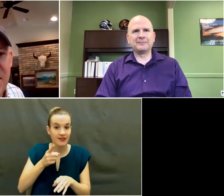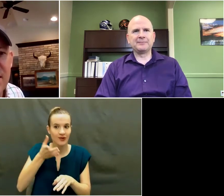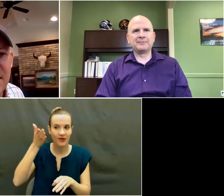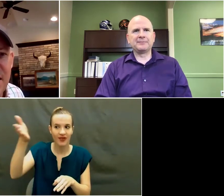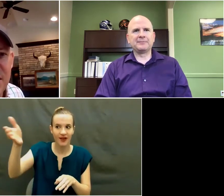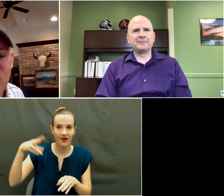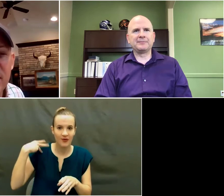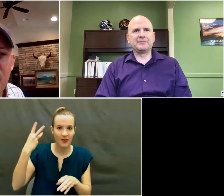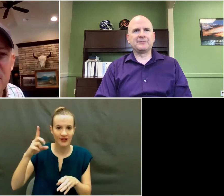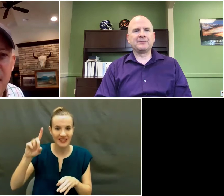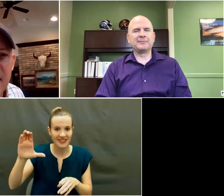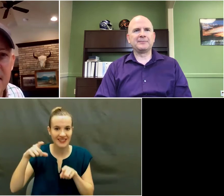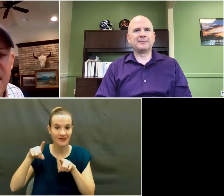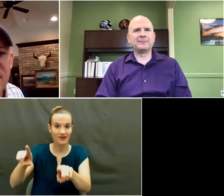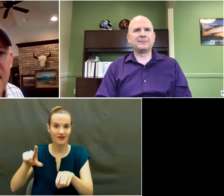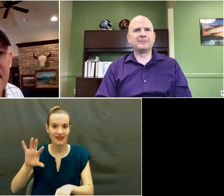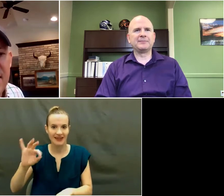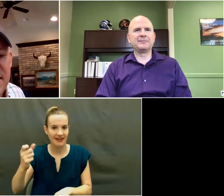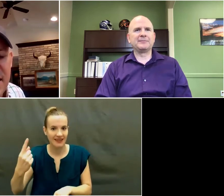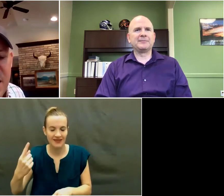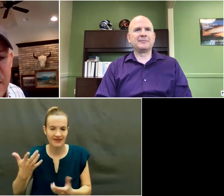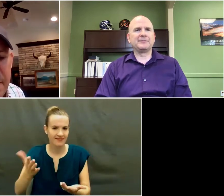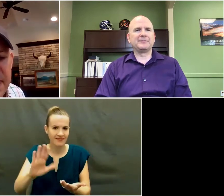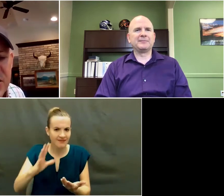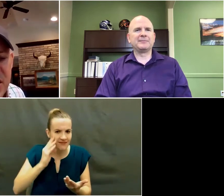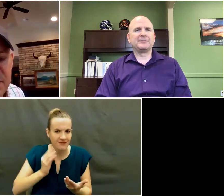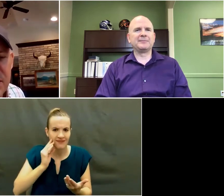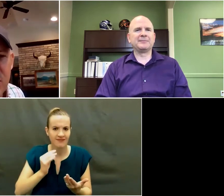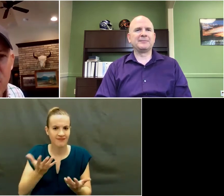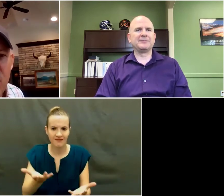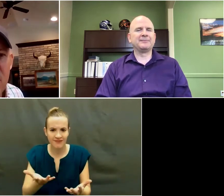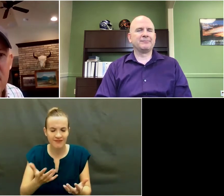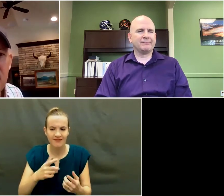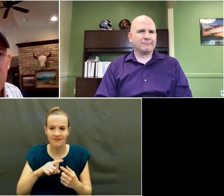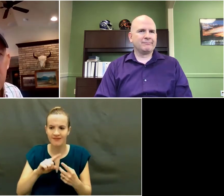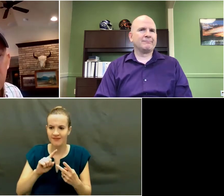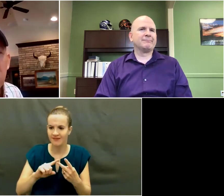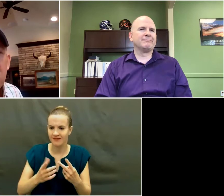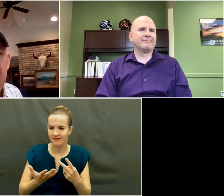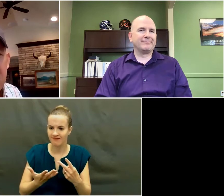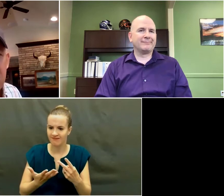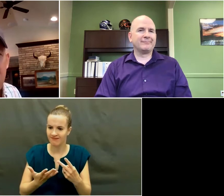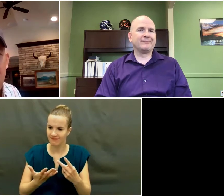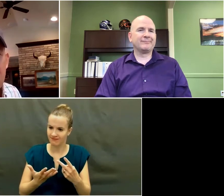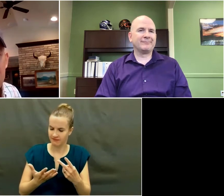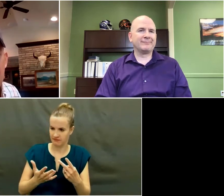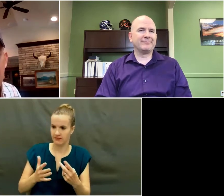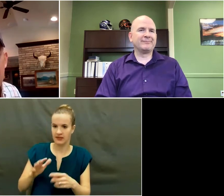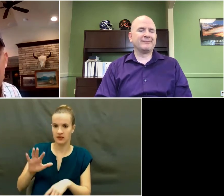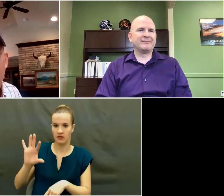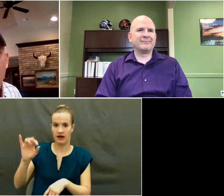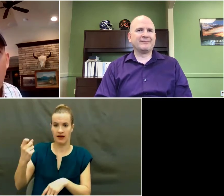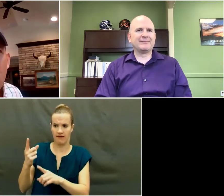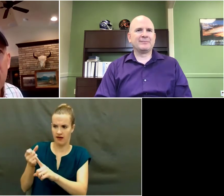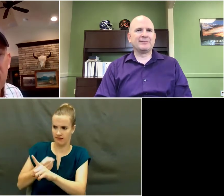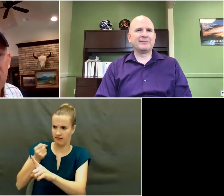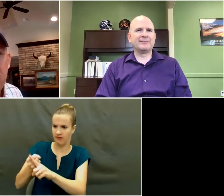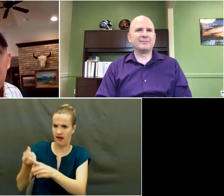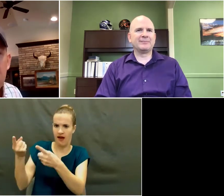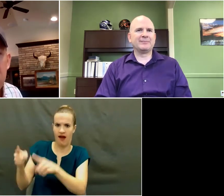on 911. And what that was like and how that shaped your perspective on the whole world of emergency